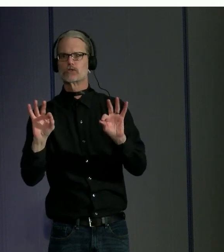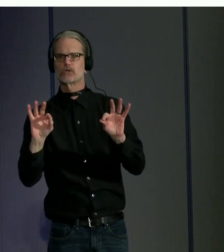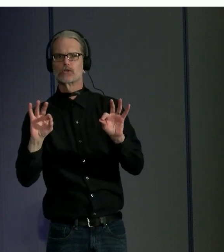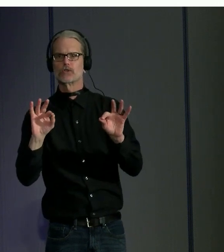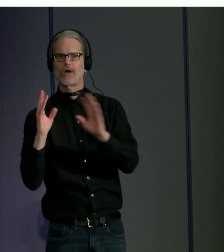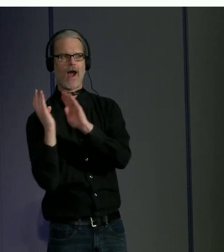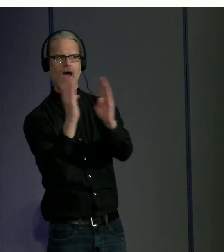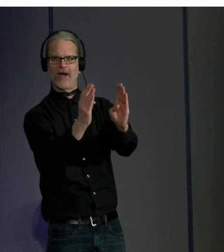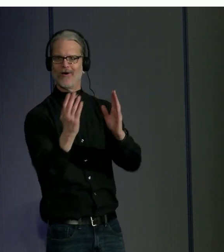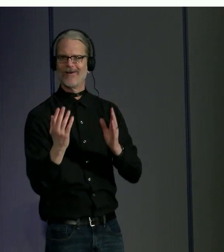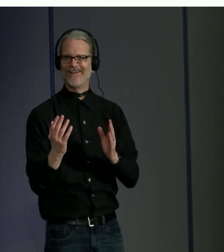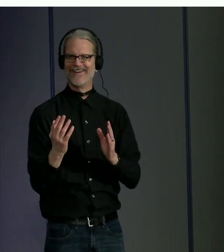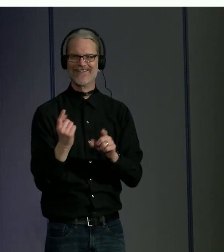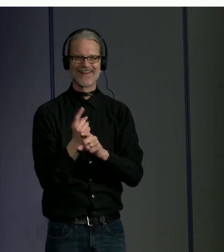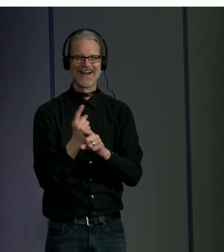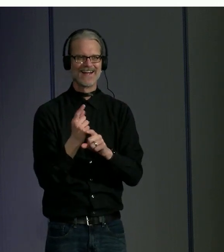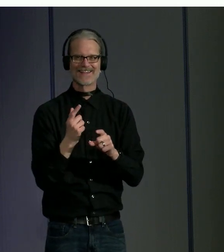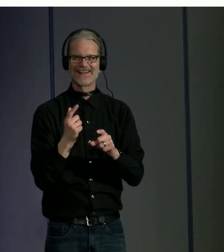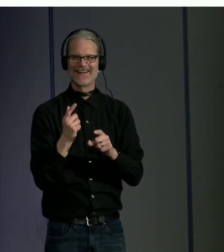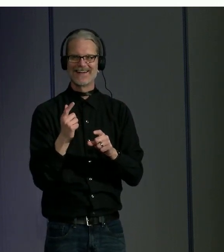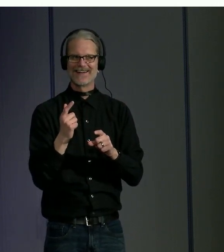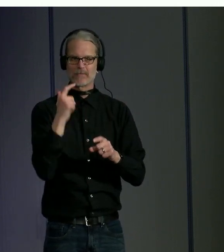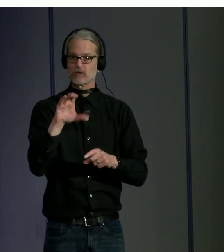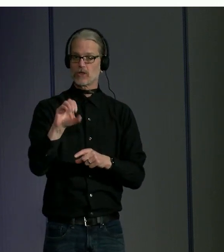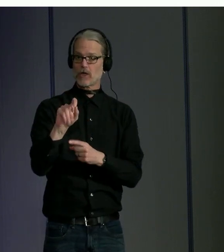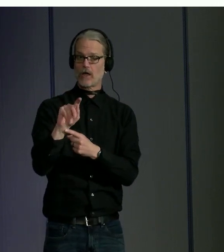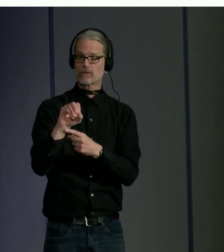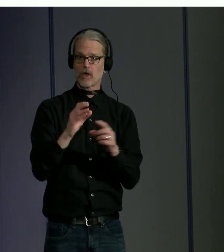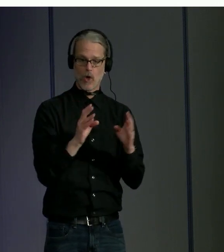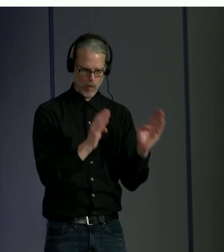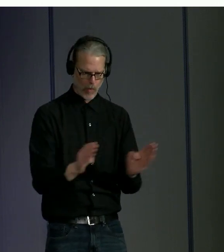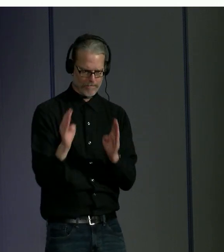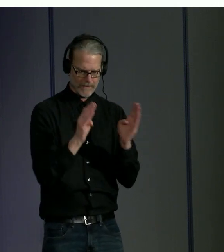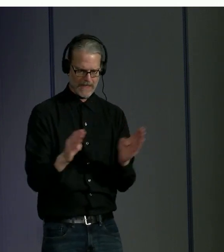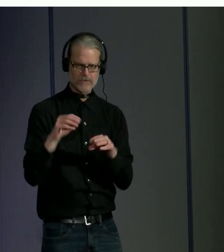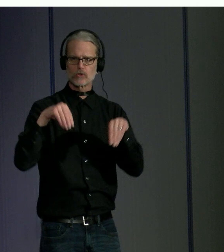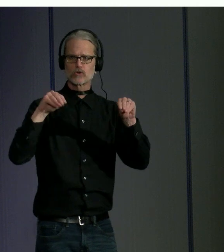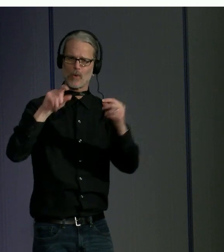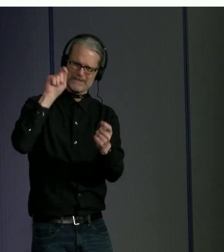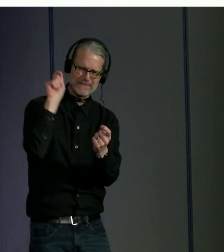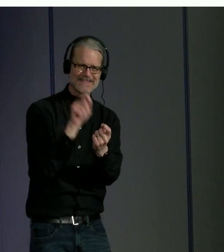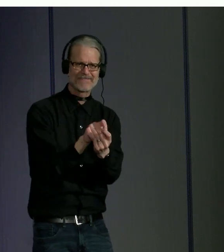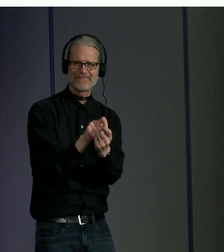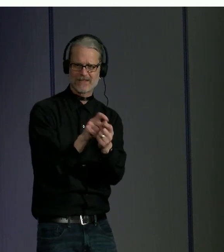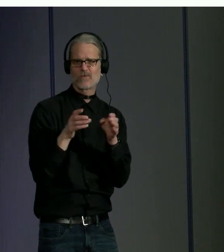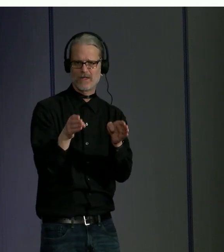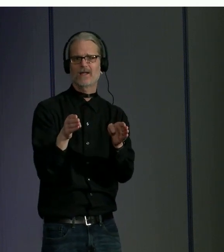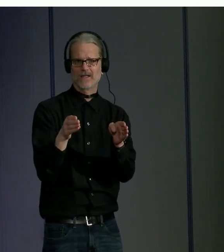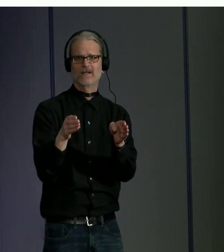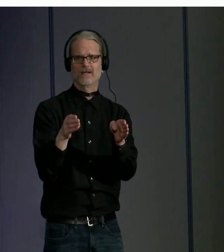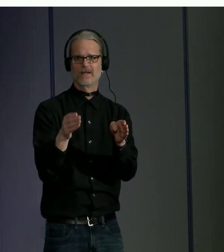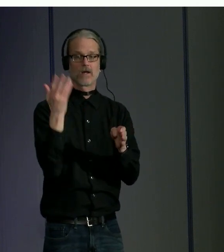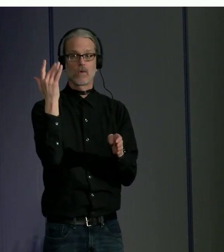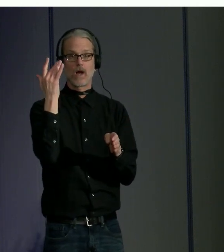And they organize their store in a really, really specific way because the experiences